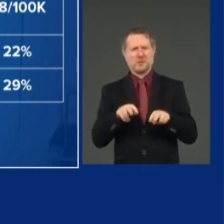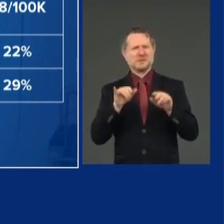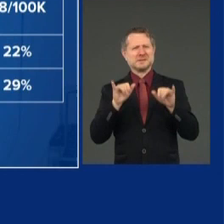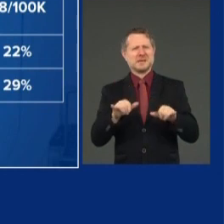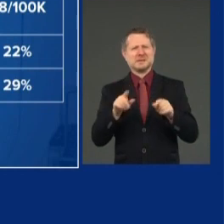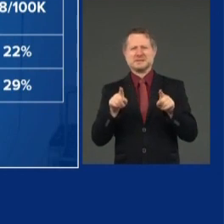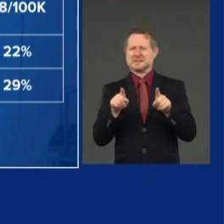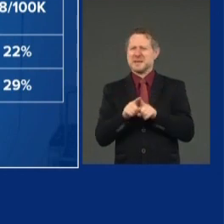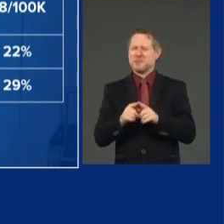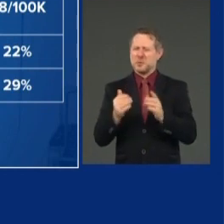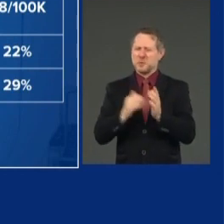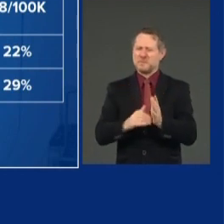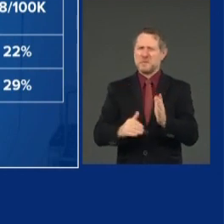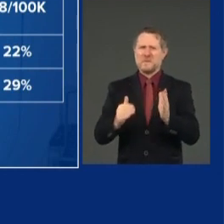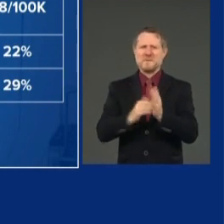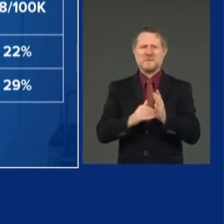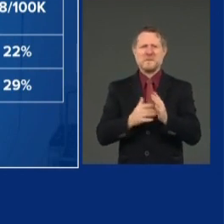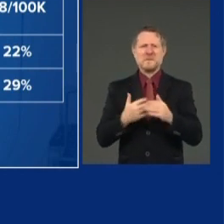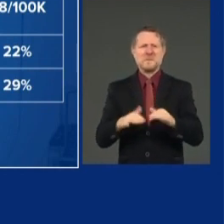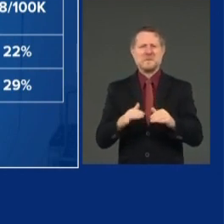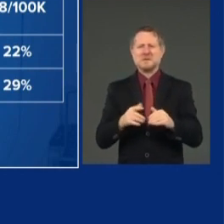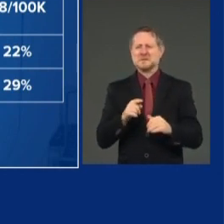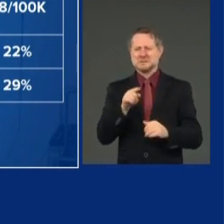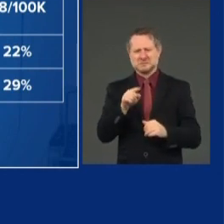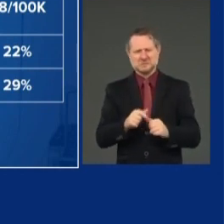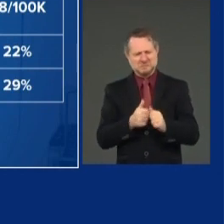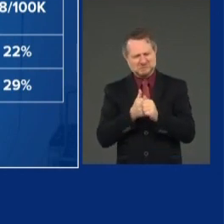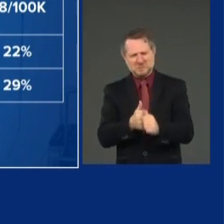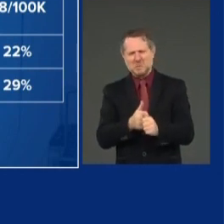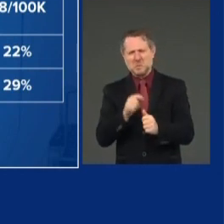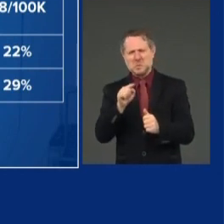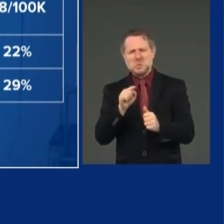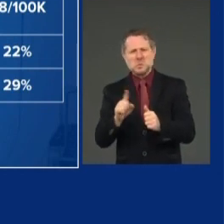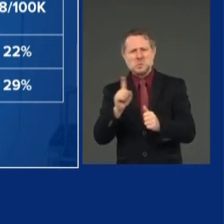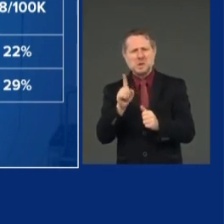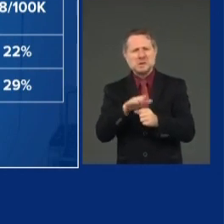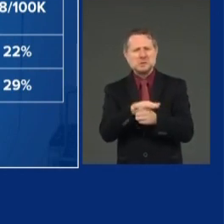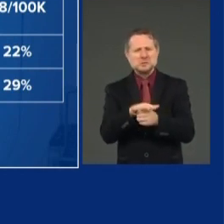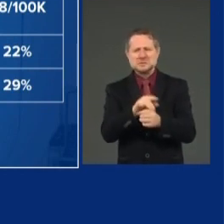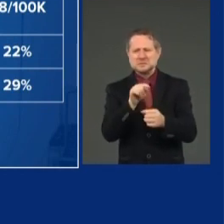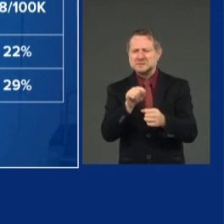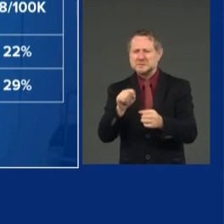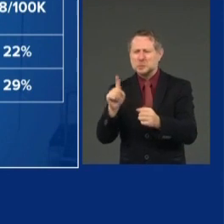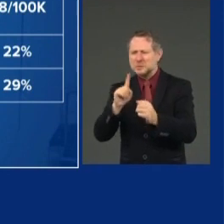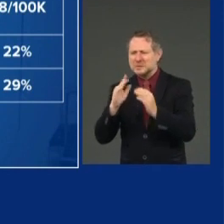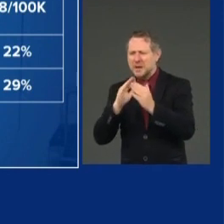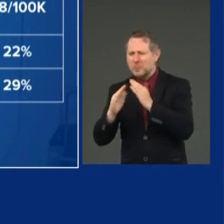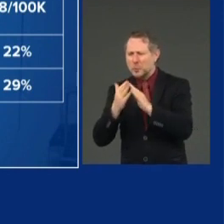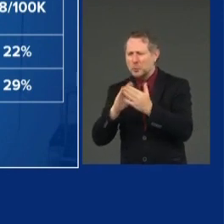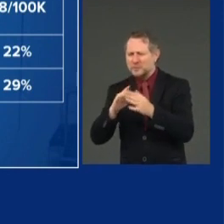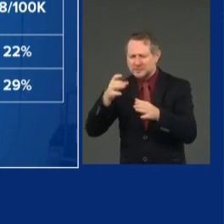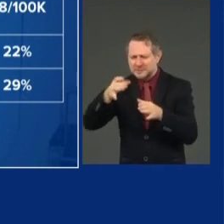BUT AGAIN, YOU LOOK AT THE DATA,